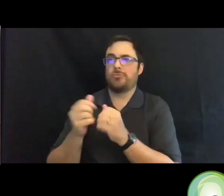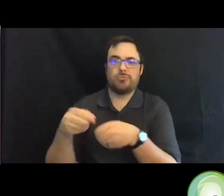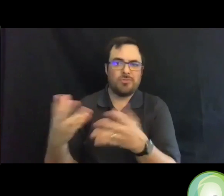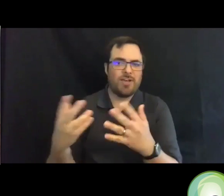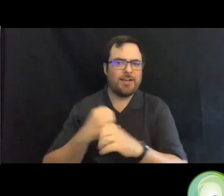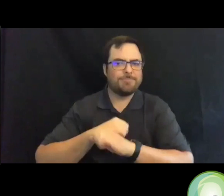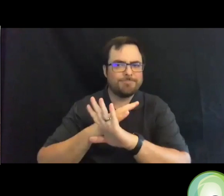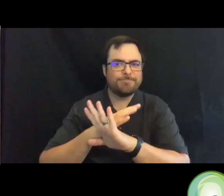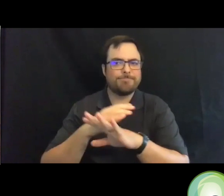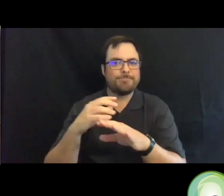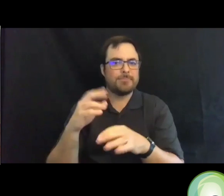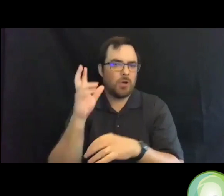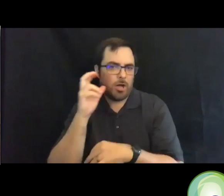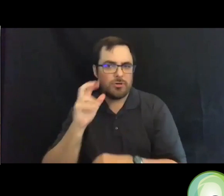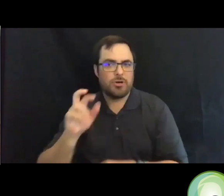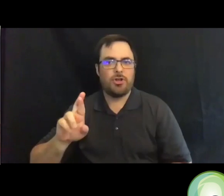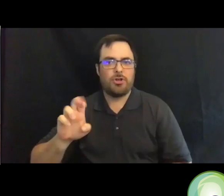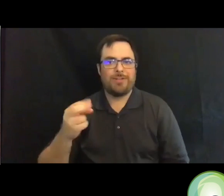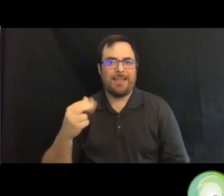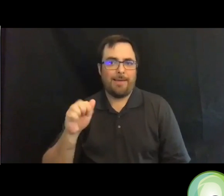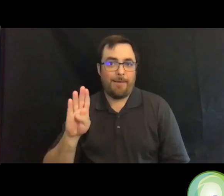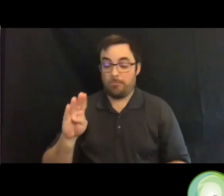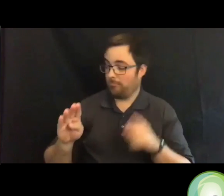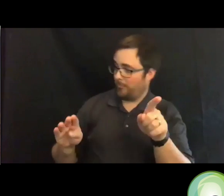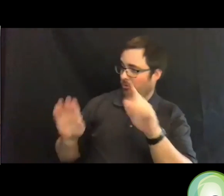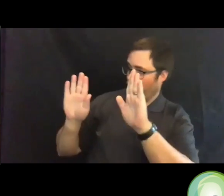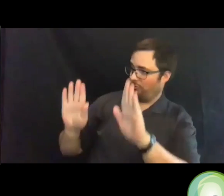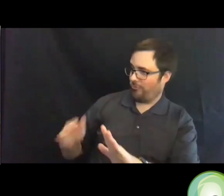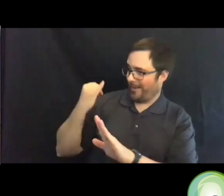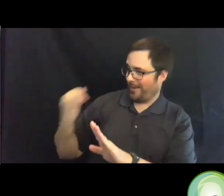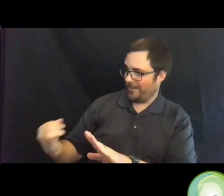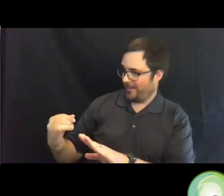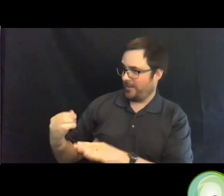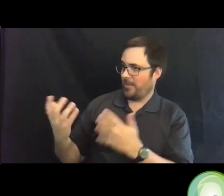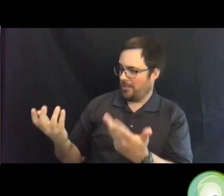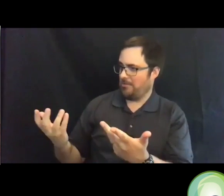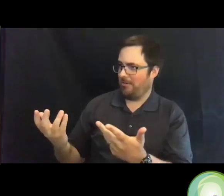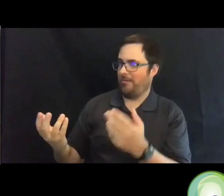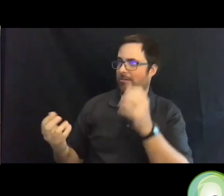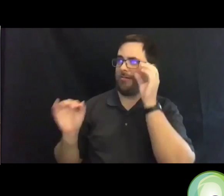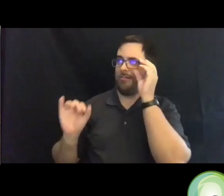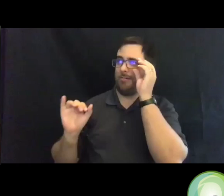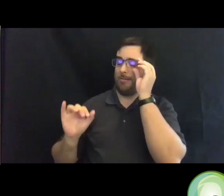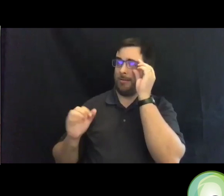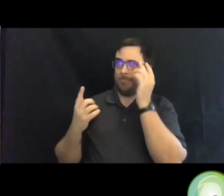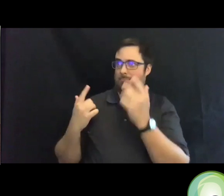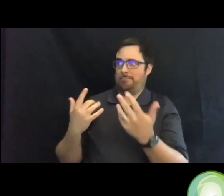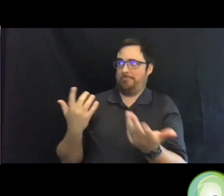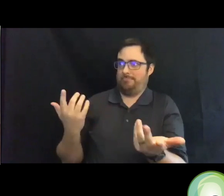Patti: That's a great idea. That's a really great idea. If they have, maybe they have some information on